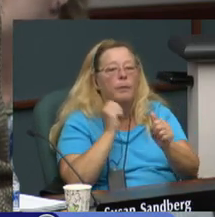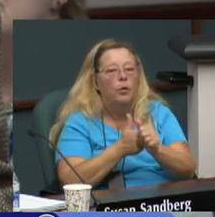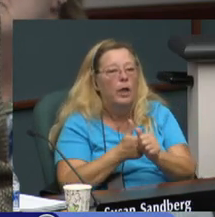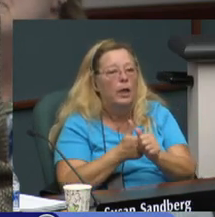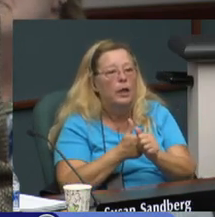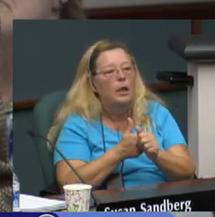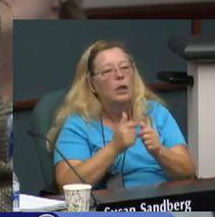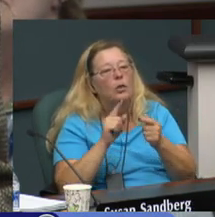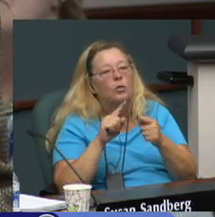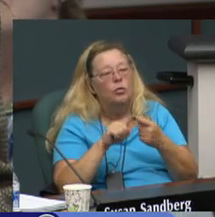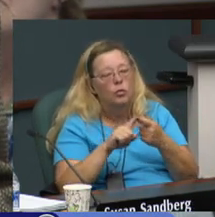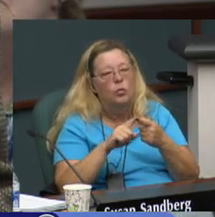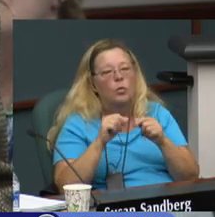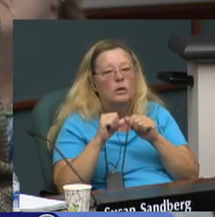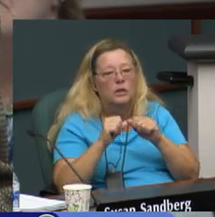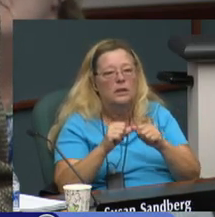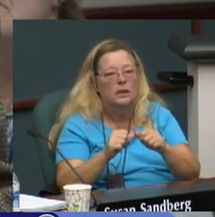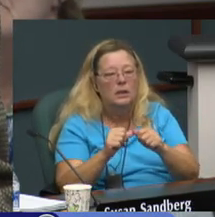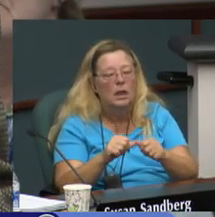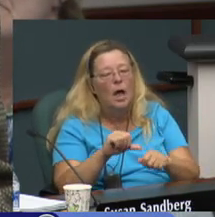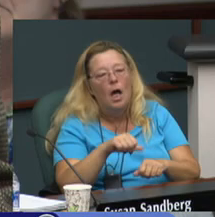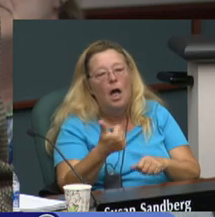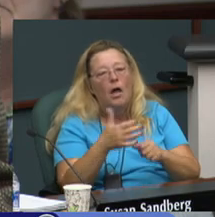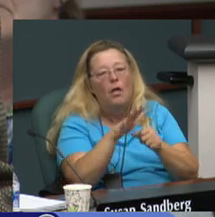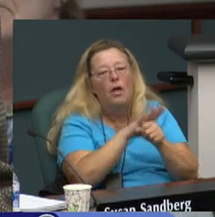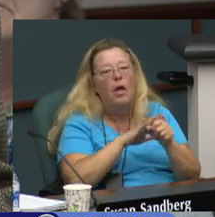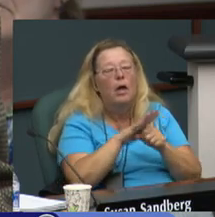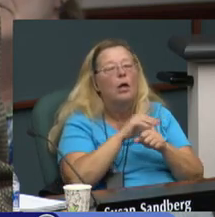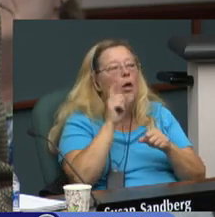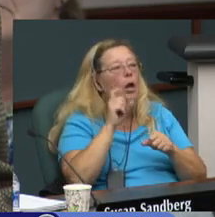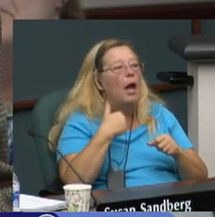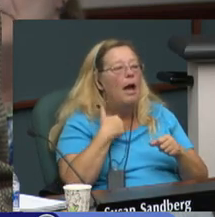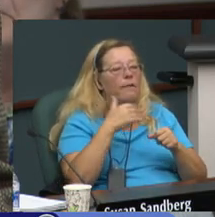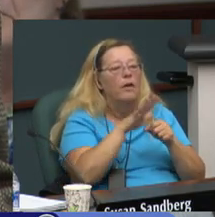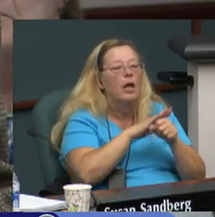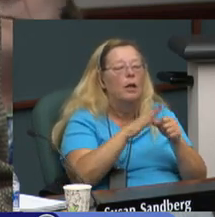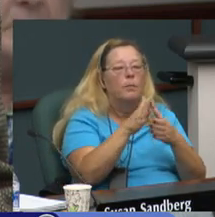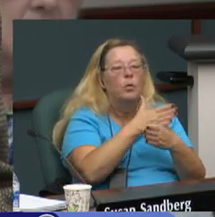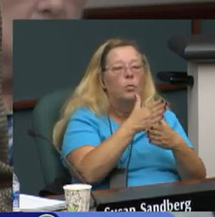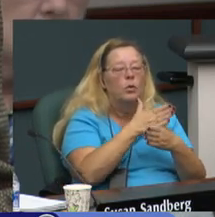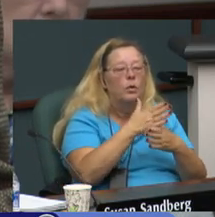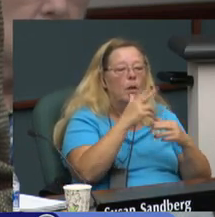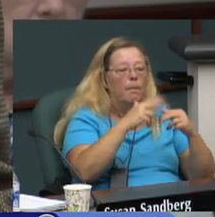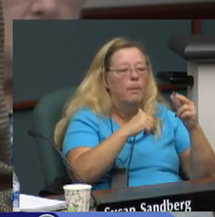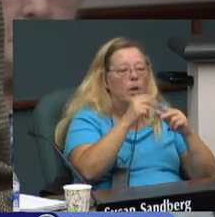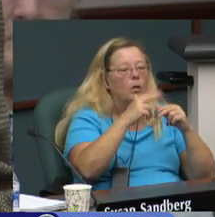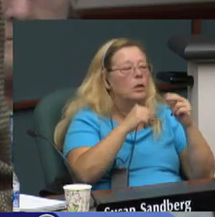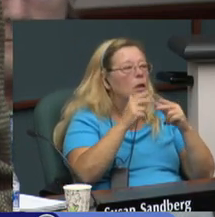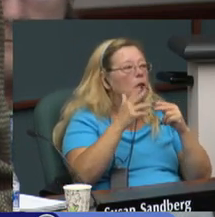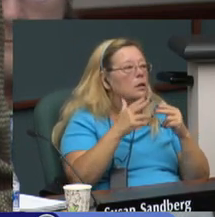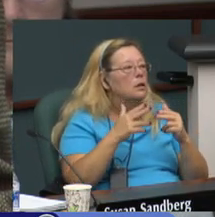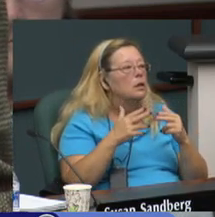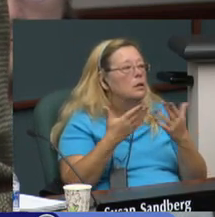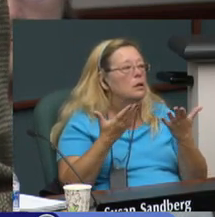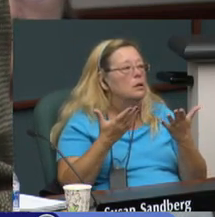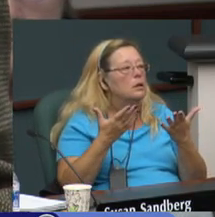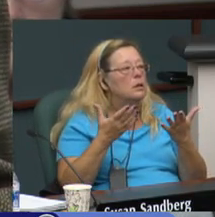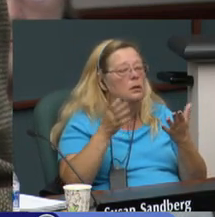sustainability another area is we have areas between our buildings where noisy